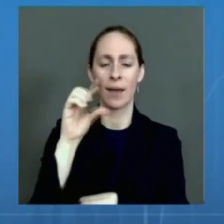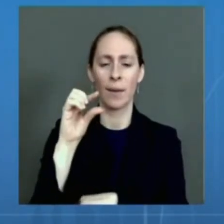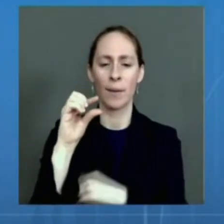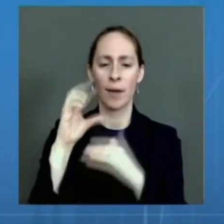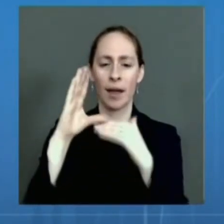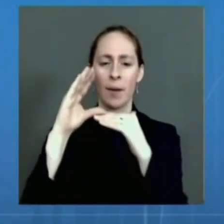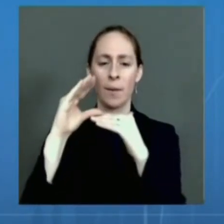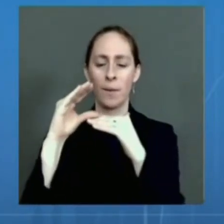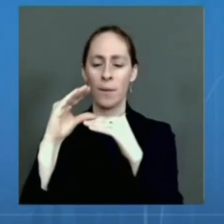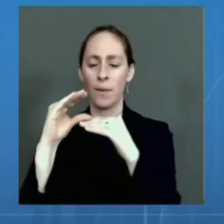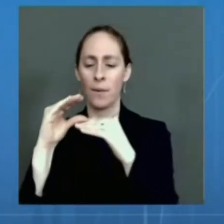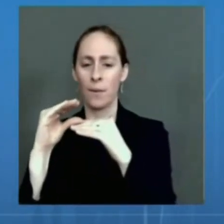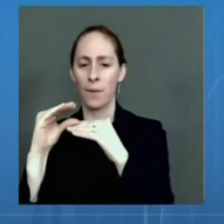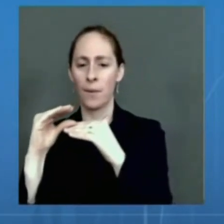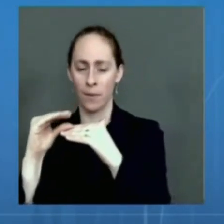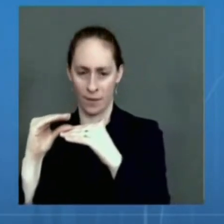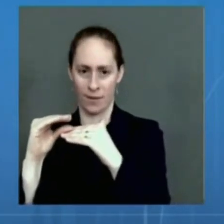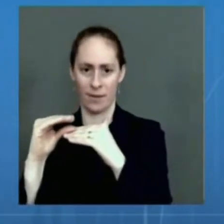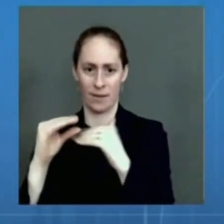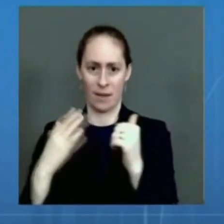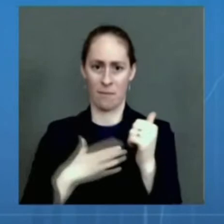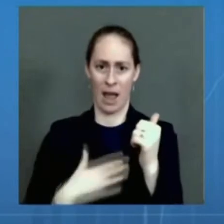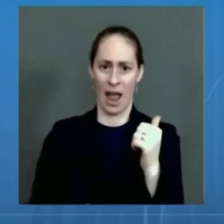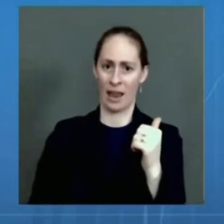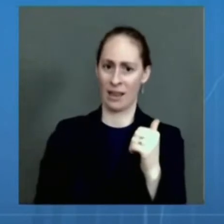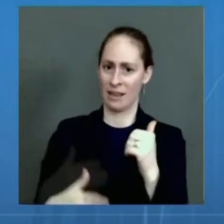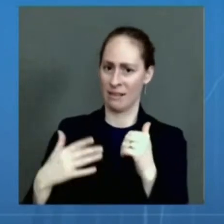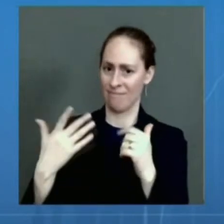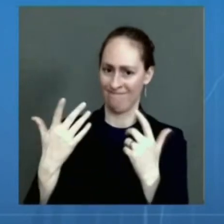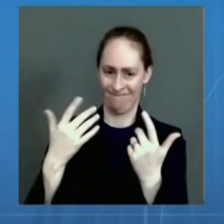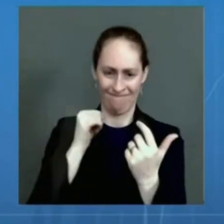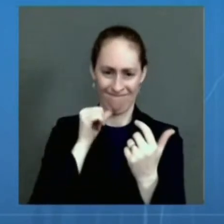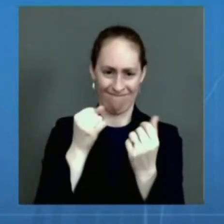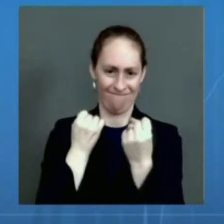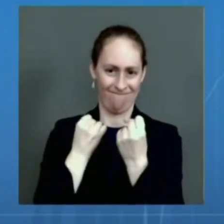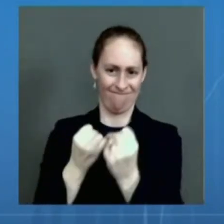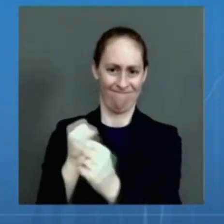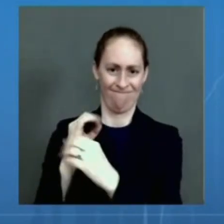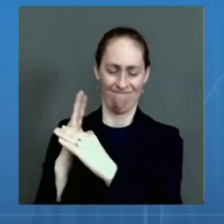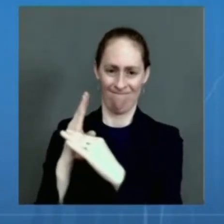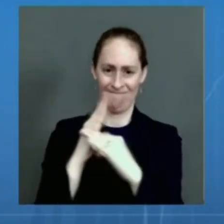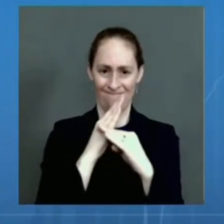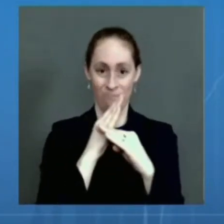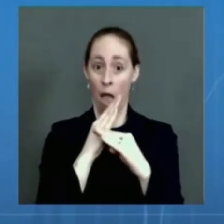CIRCLES NO, MA'AM EVERYONAL IN OTHER WORDS VIRTUALLY NO DEGREE